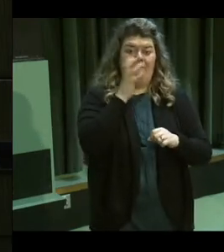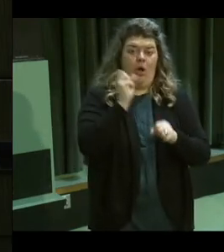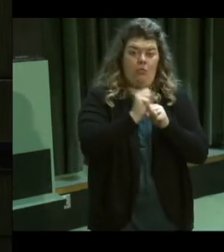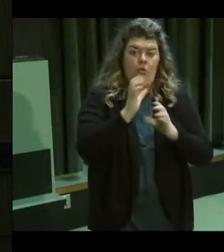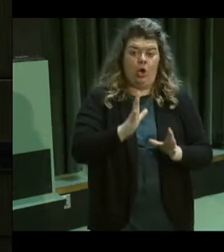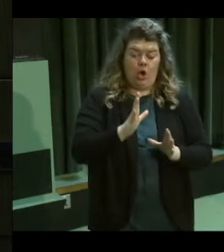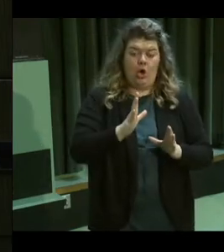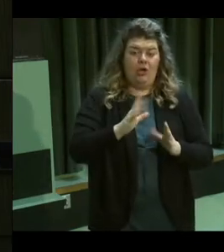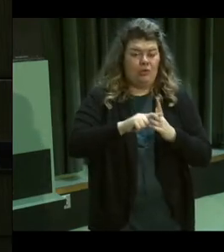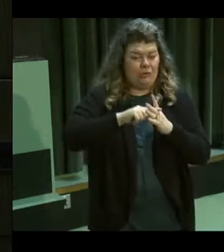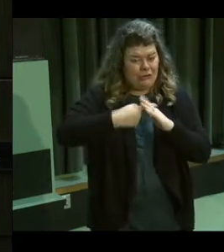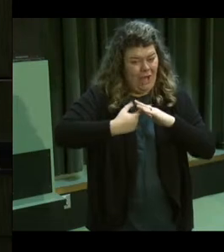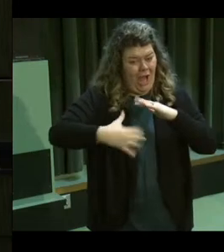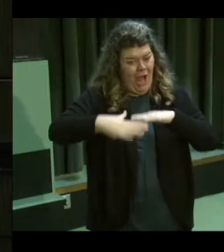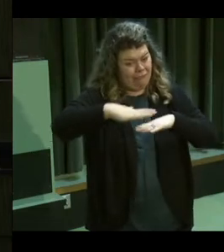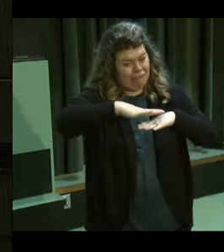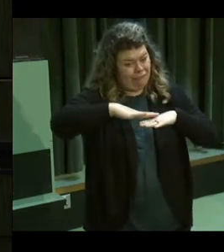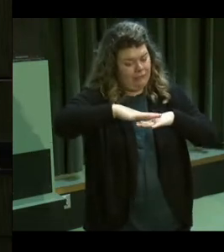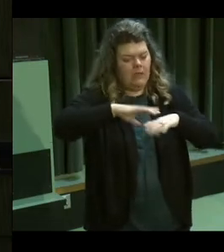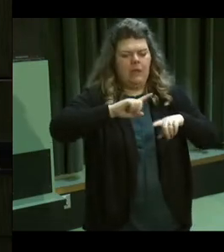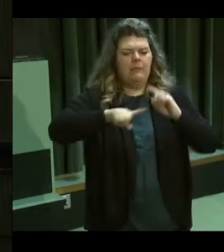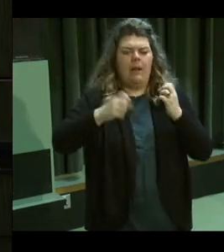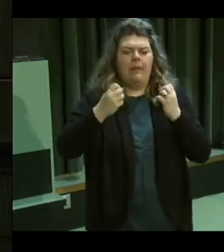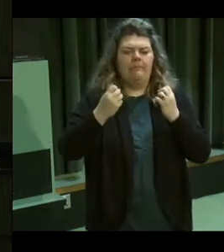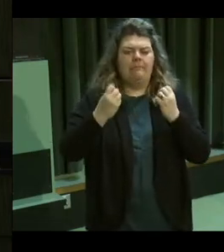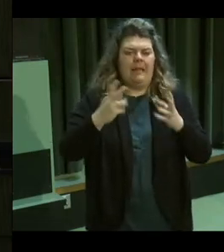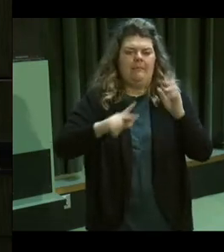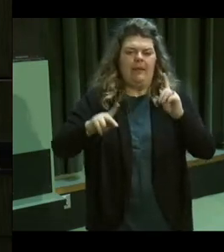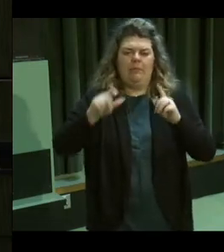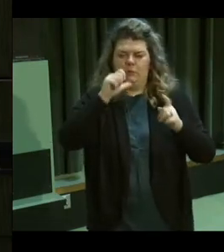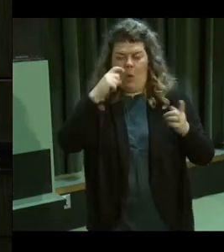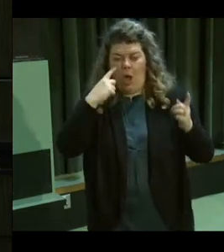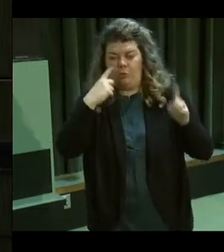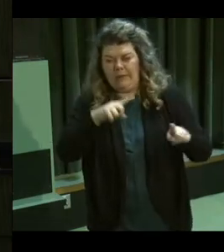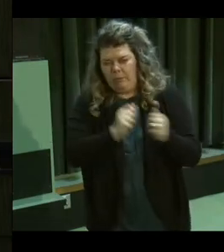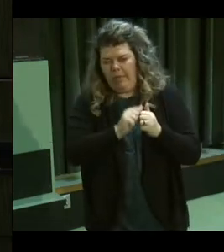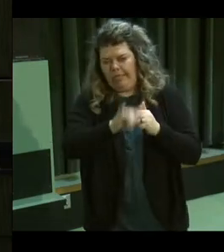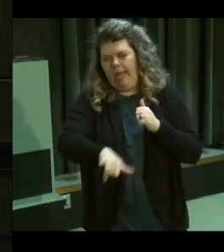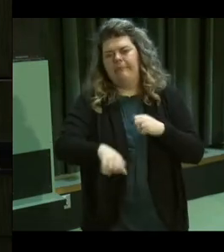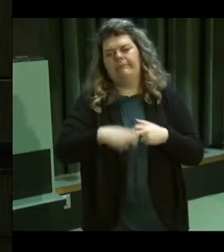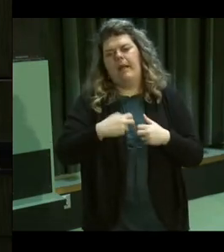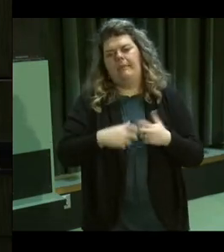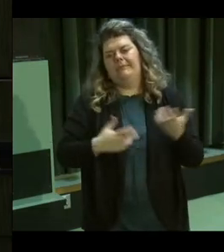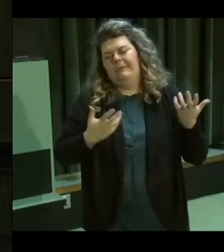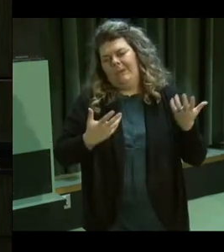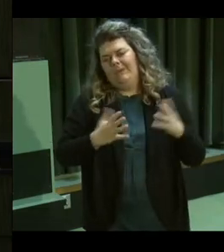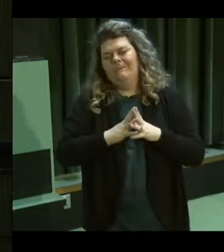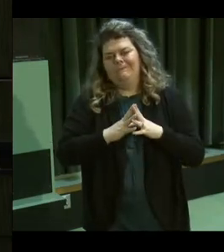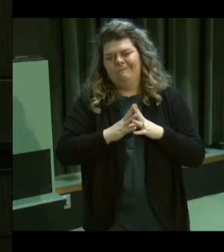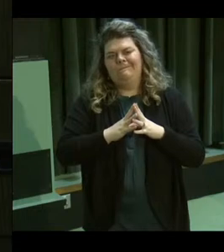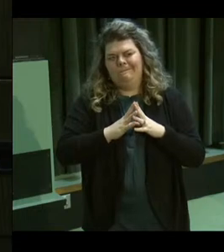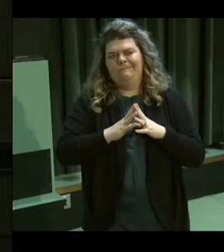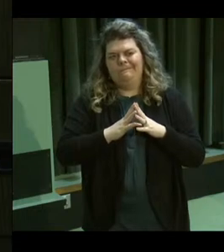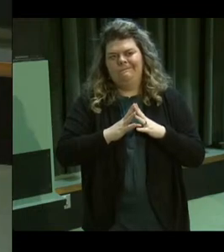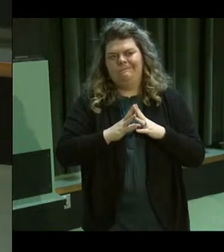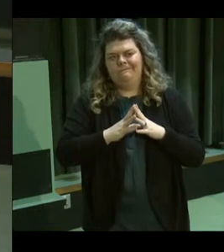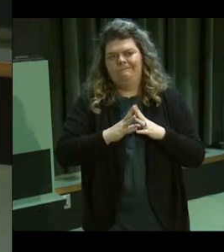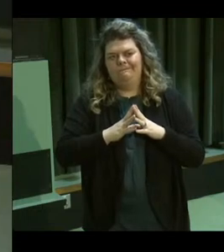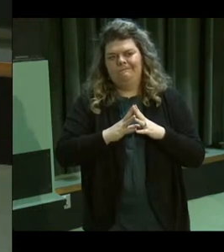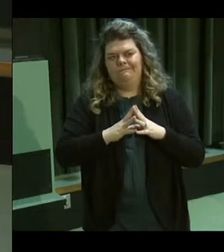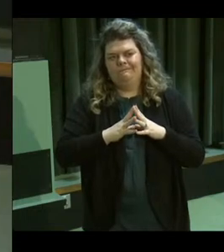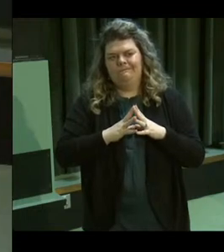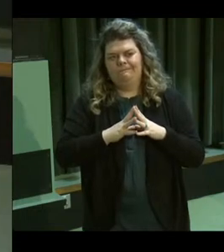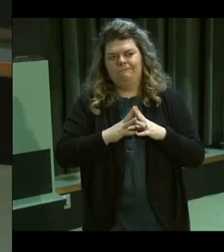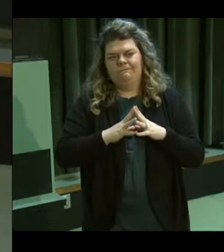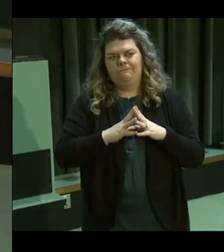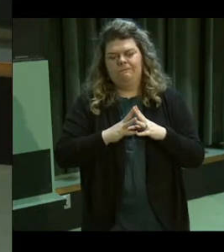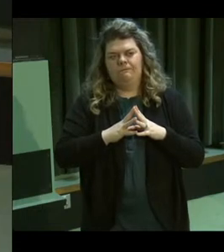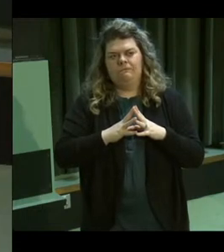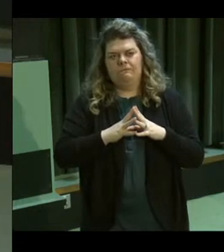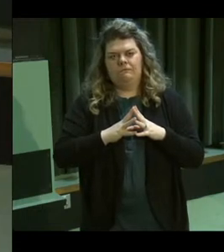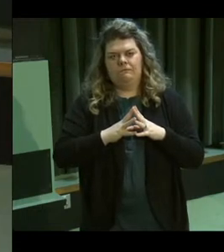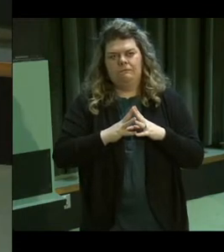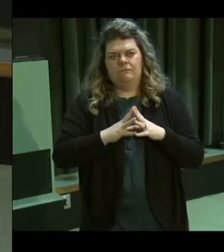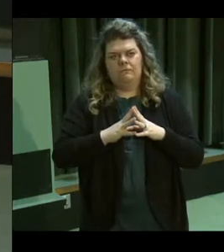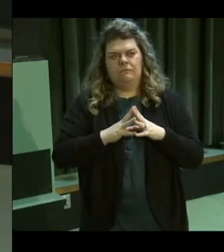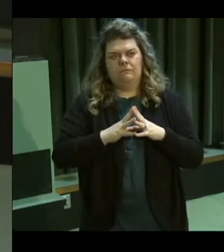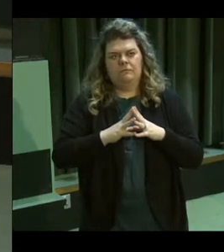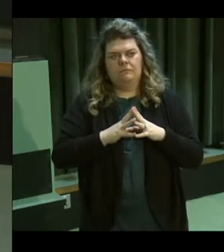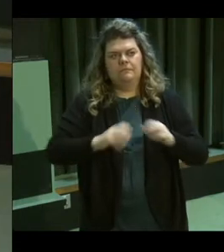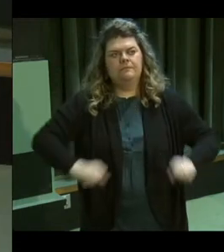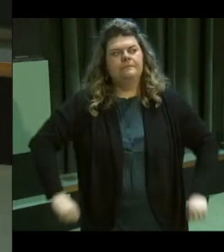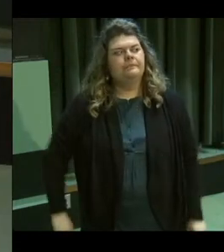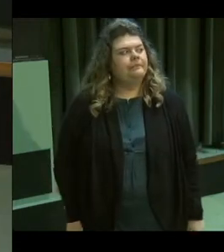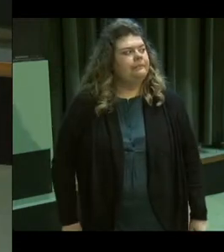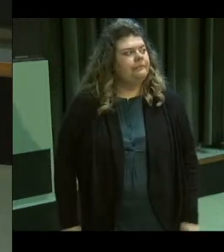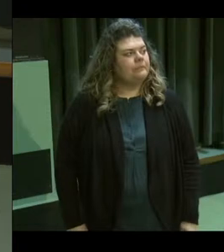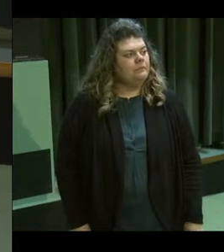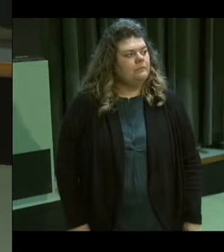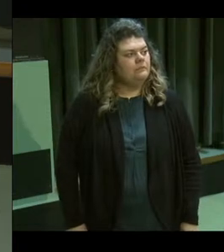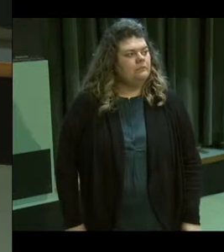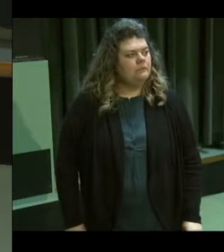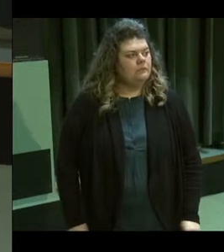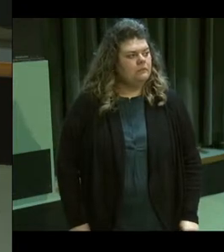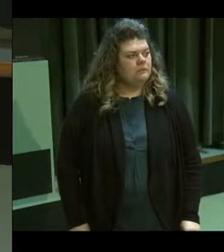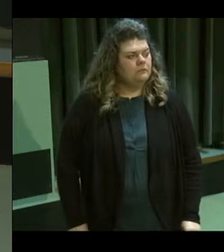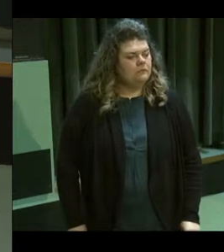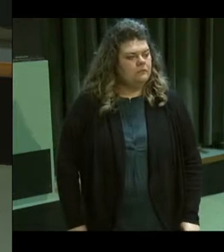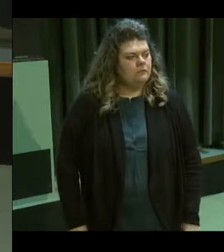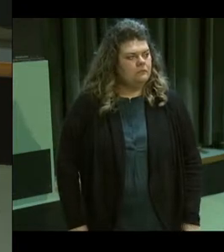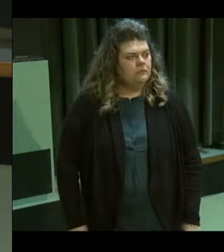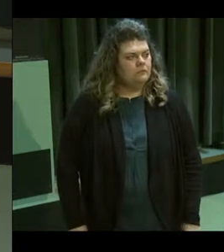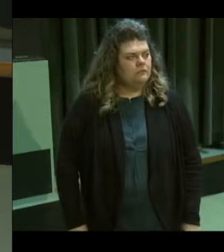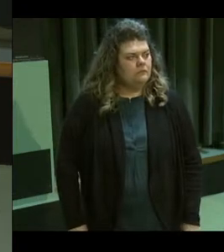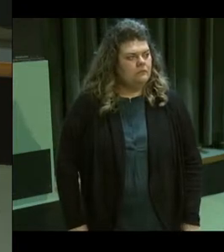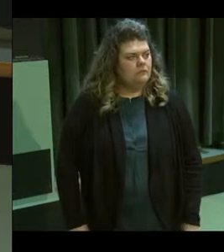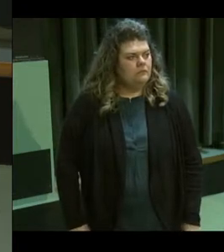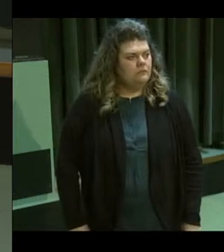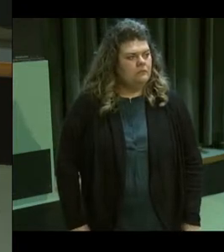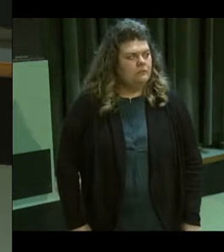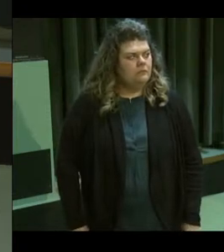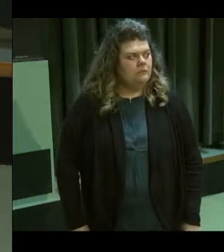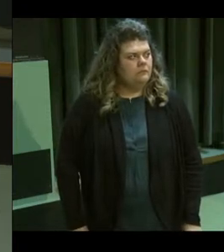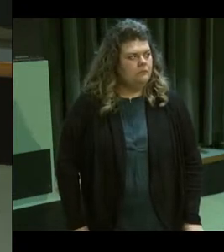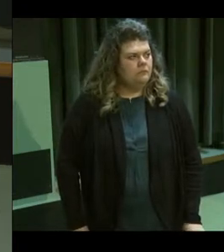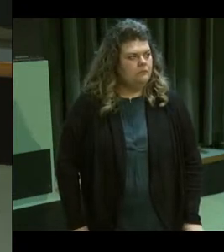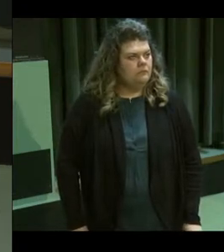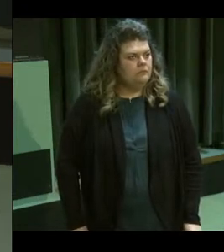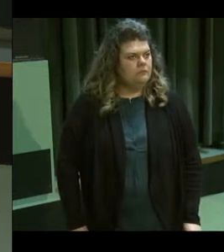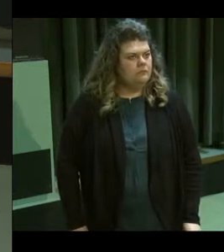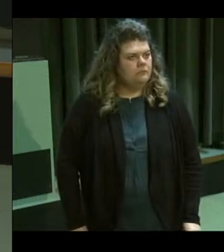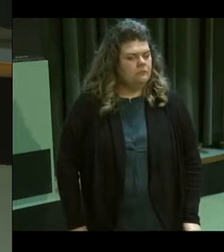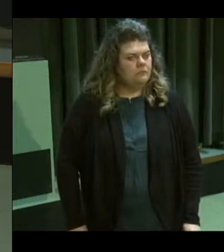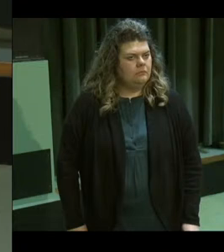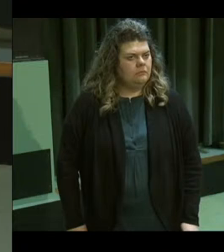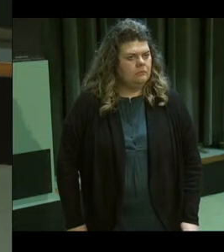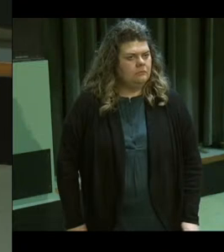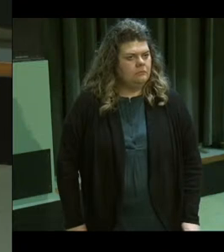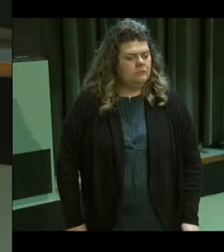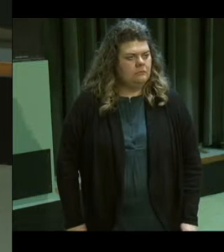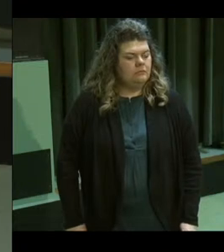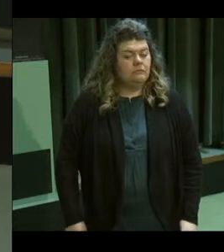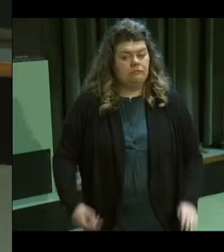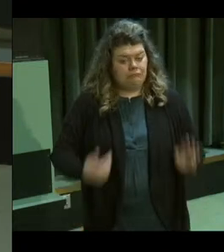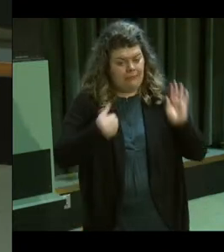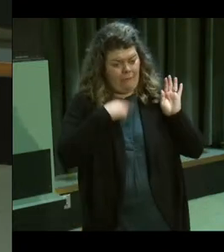a start. But, you know, not